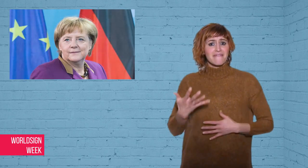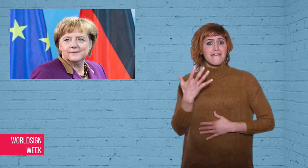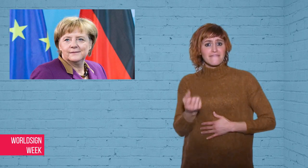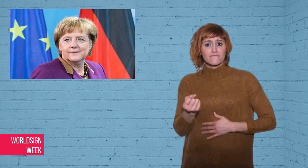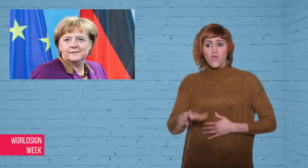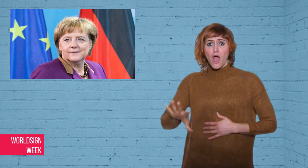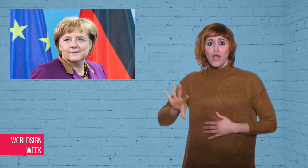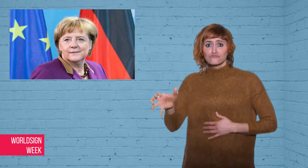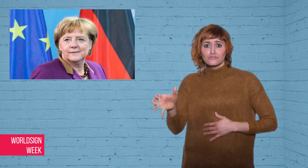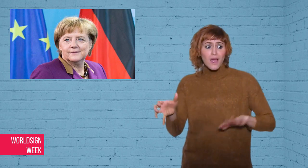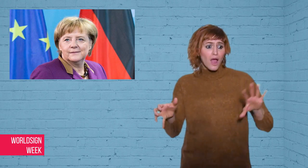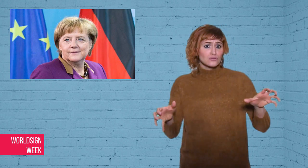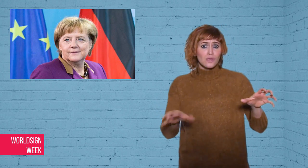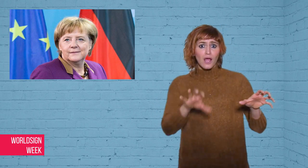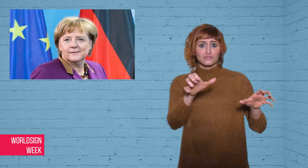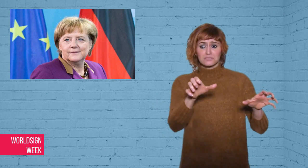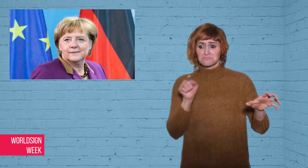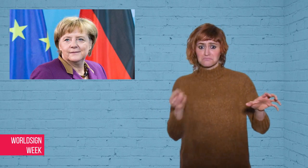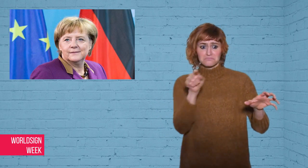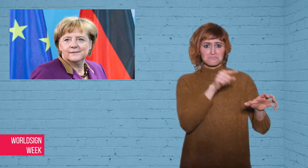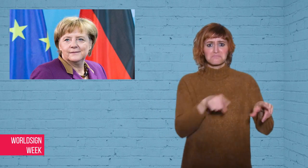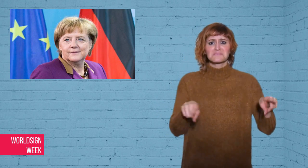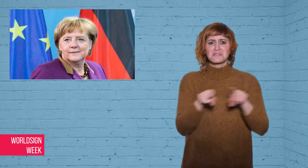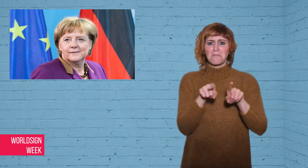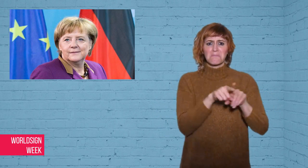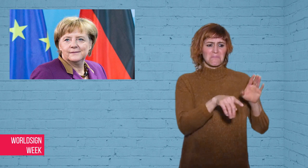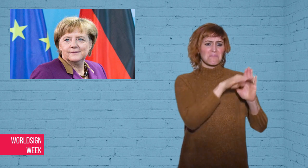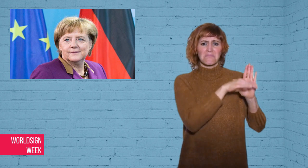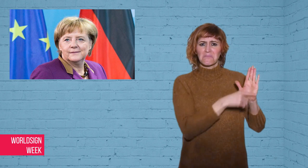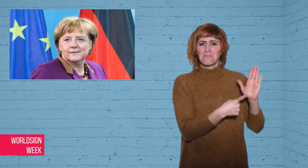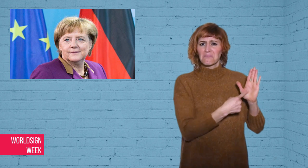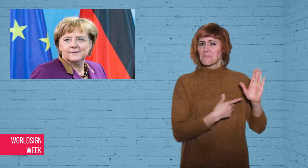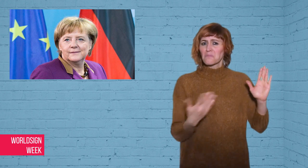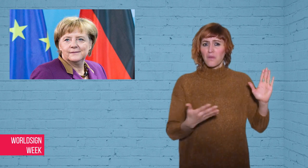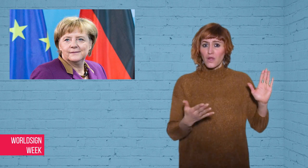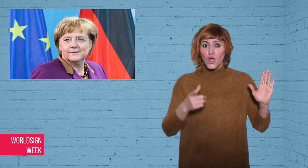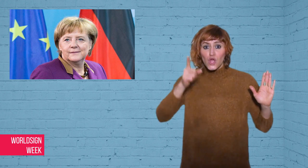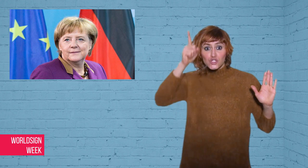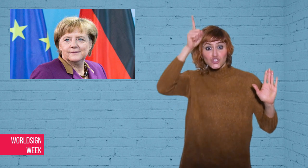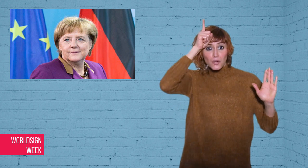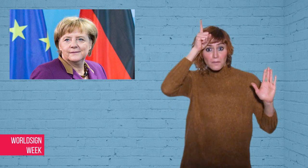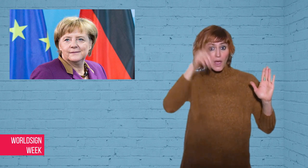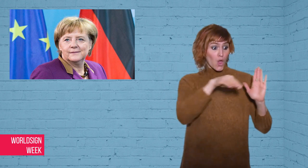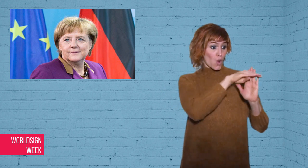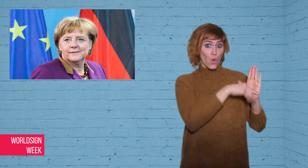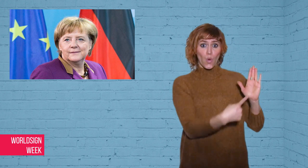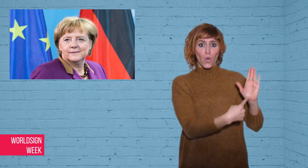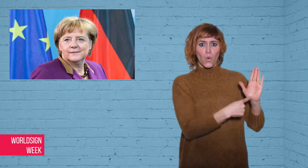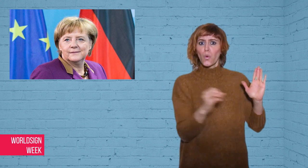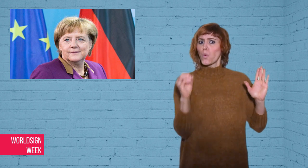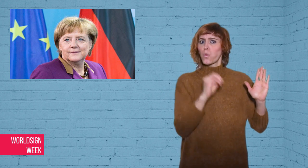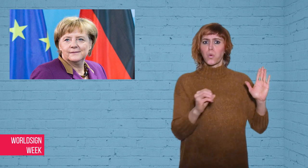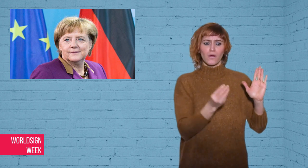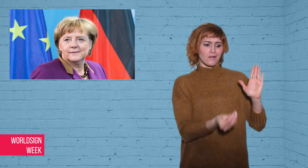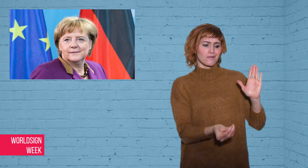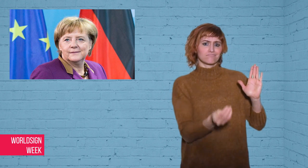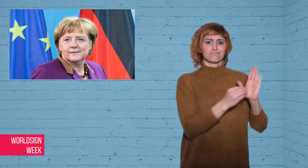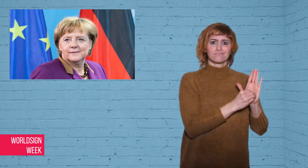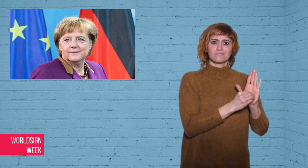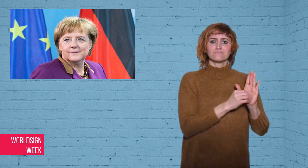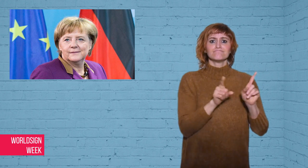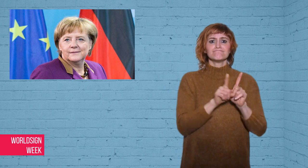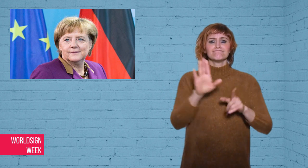Like most countries, German law has no set number